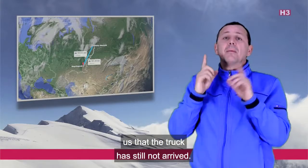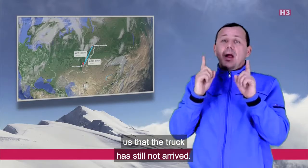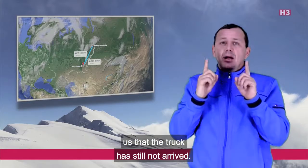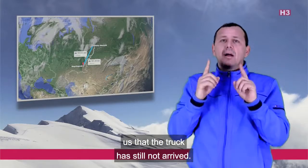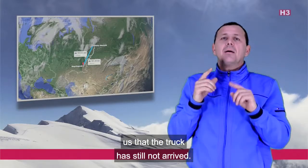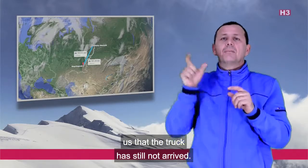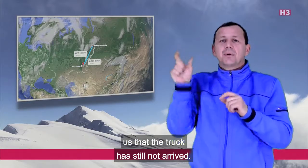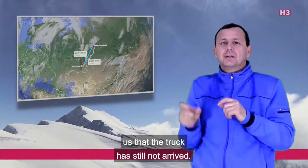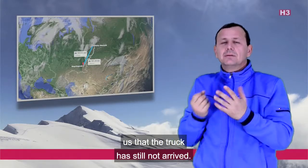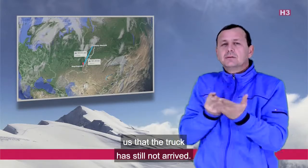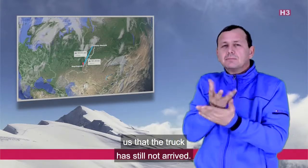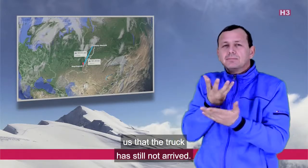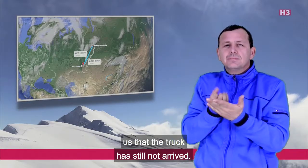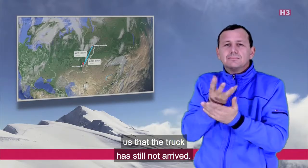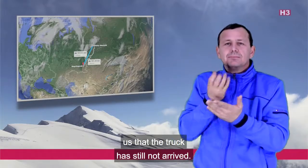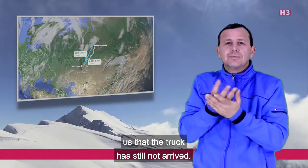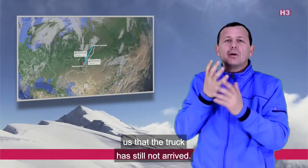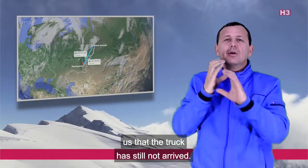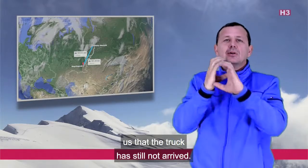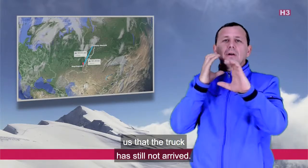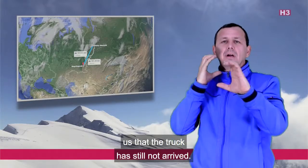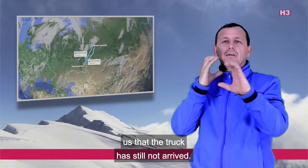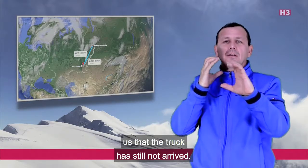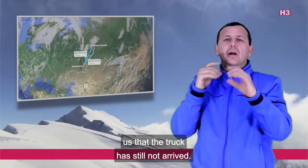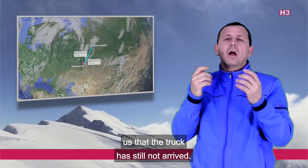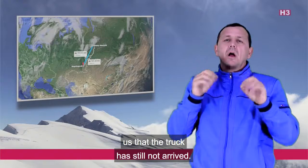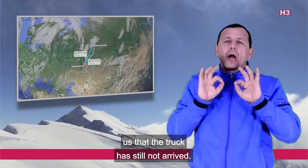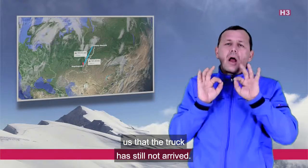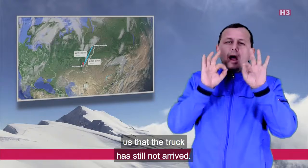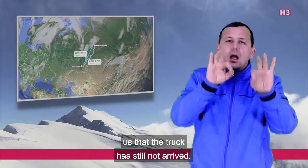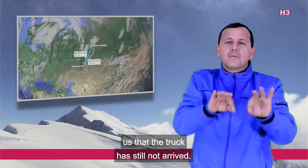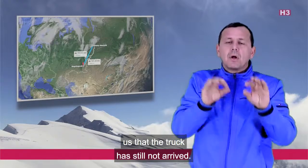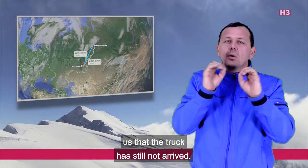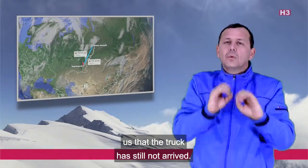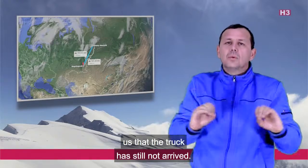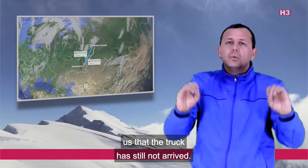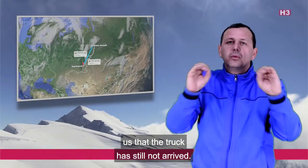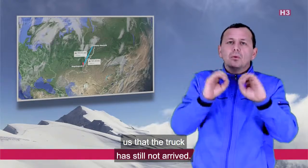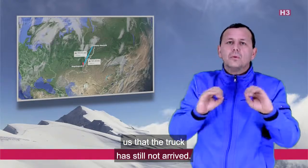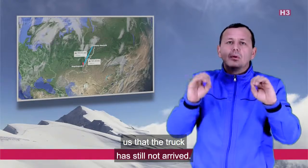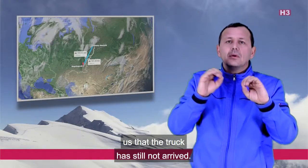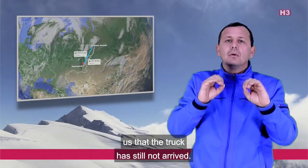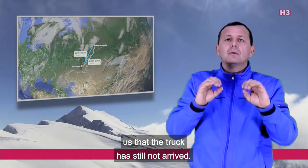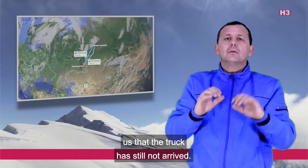us that the truck has still not arrived.